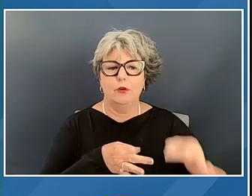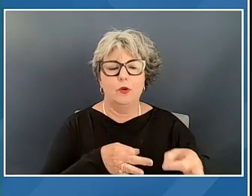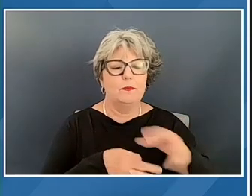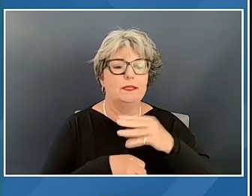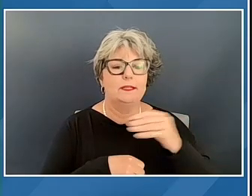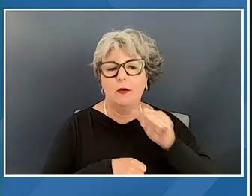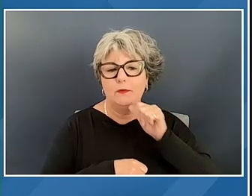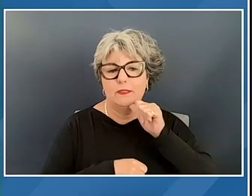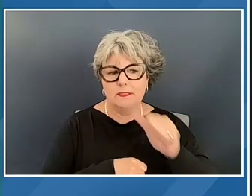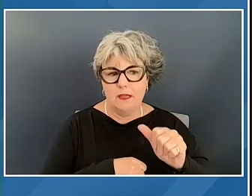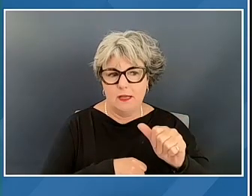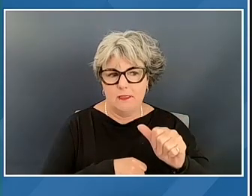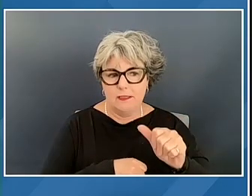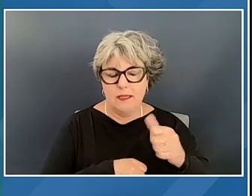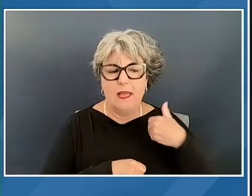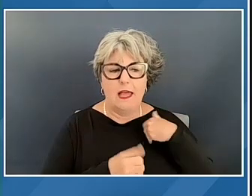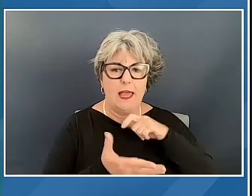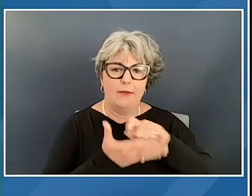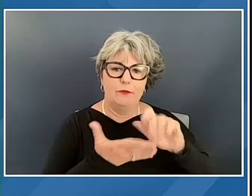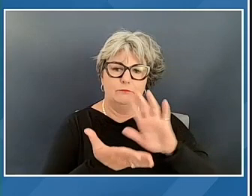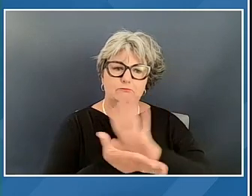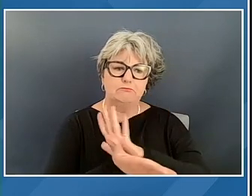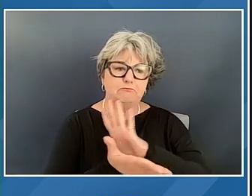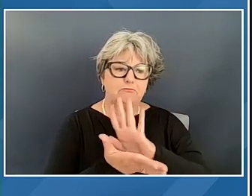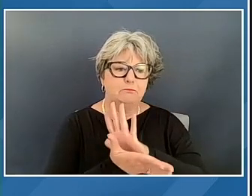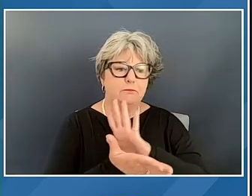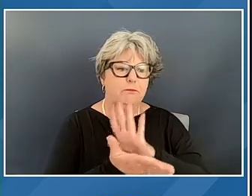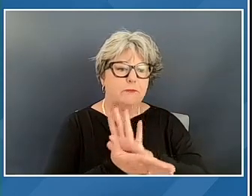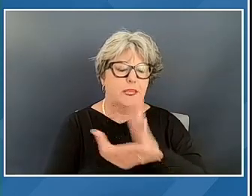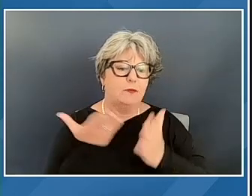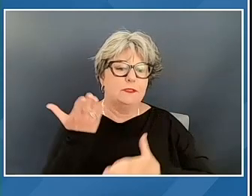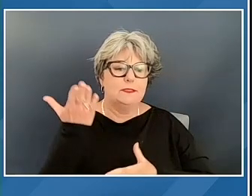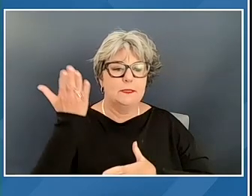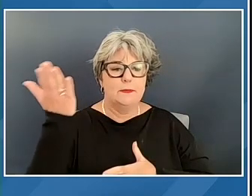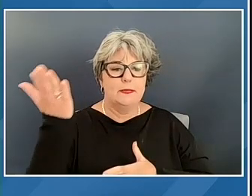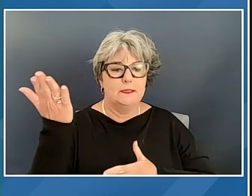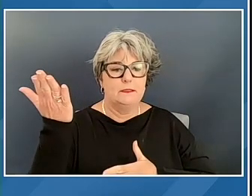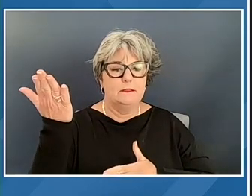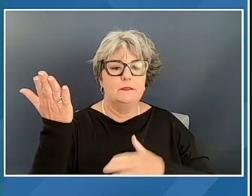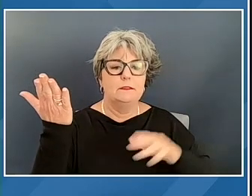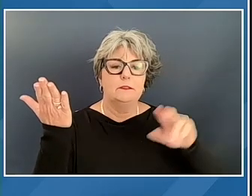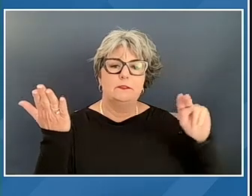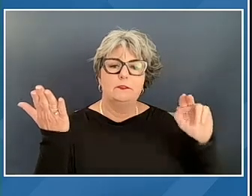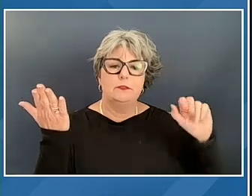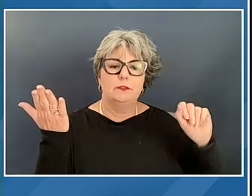I have written documentation that was submitted to Navient and to my university